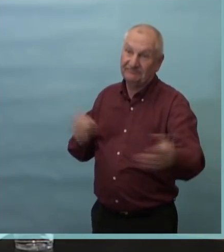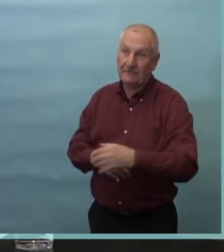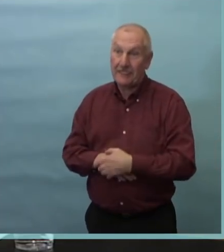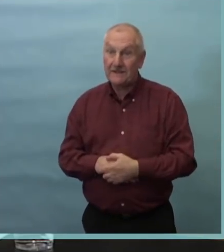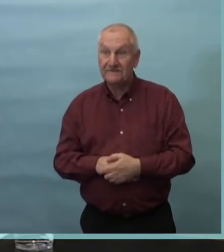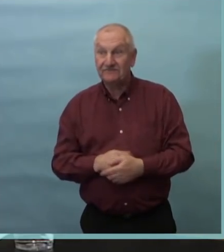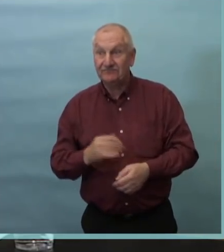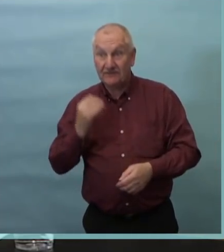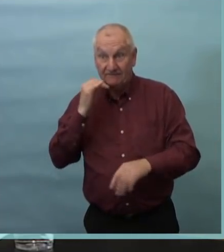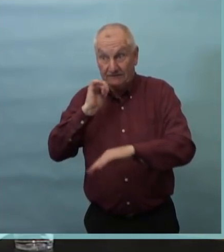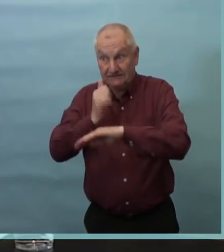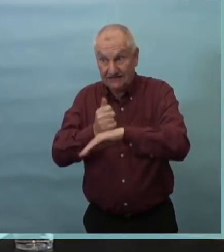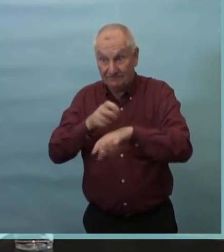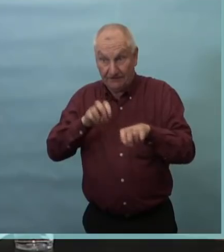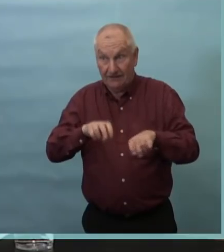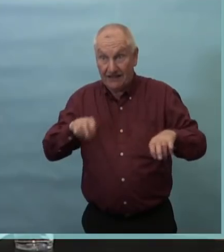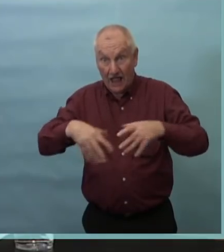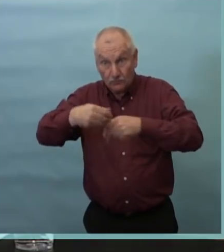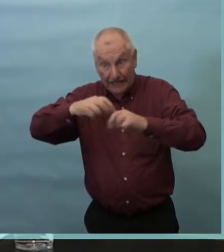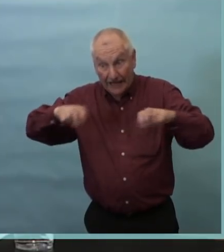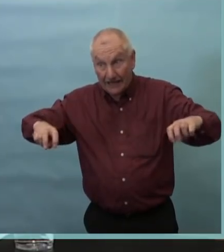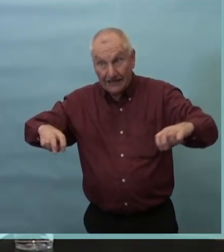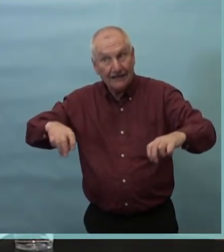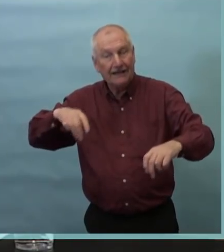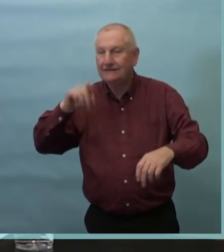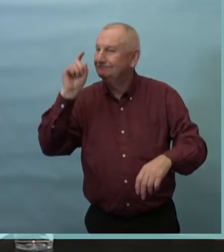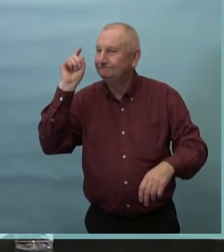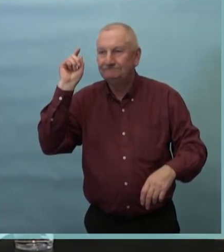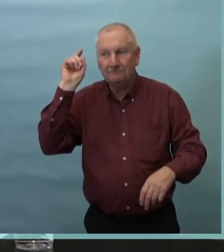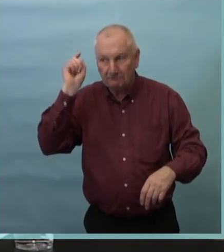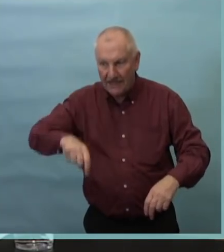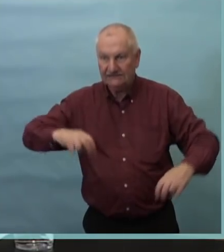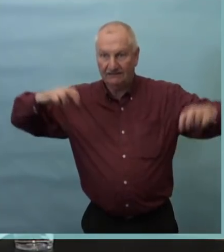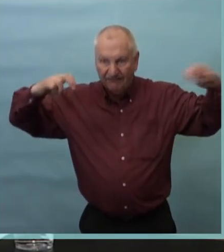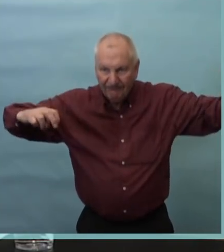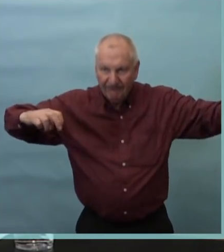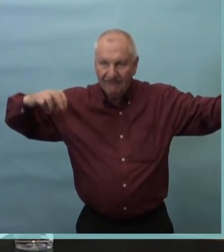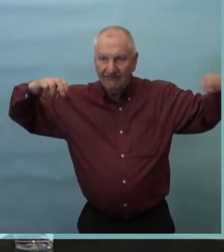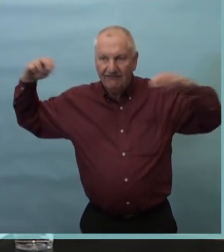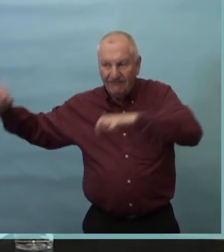meticulous disinfection will be will be required so those are a type of things